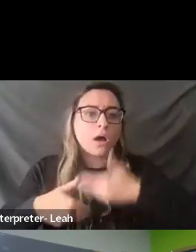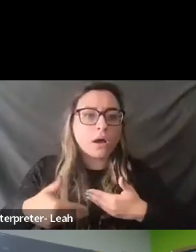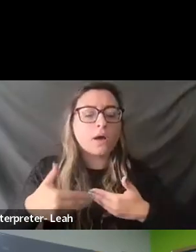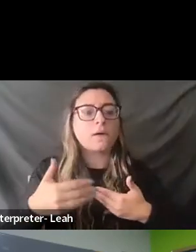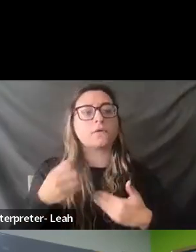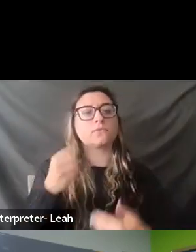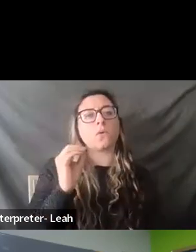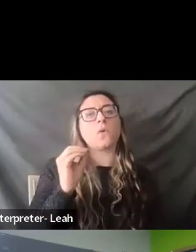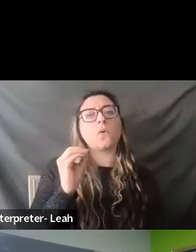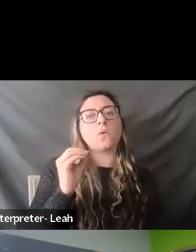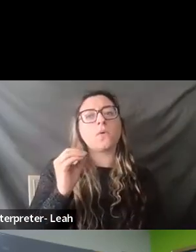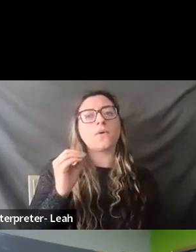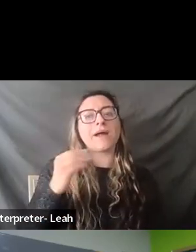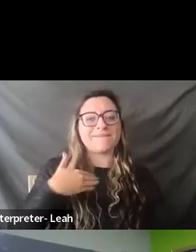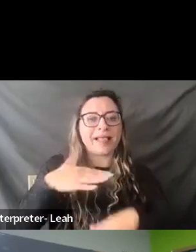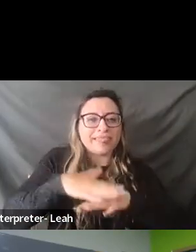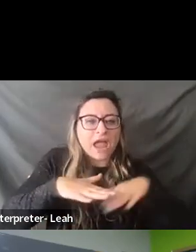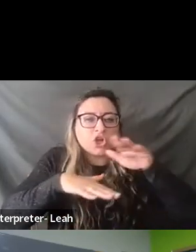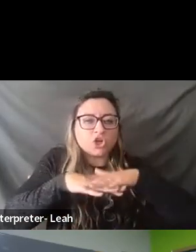But for many people, you know, I don't have -- I don't even know what a comorbidity is it.